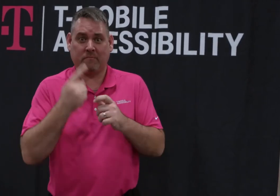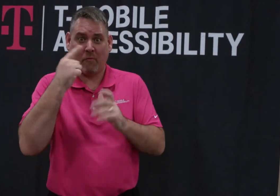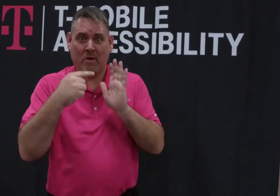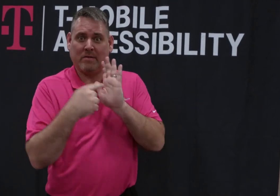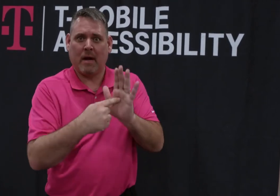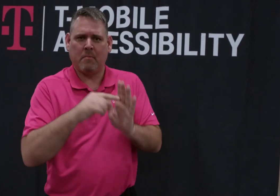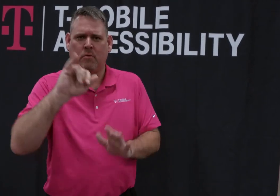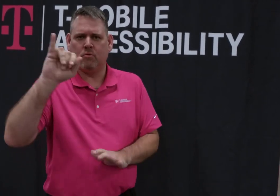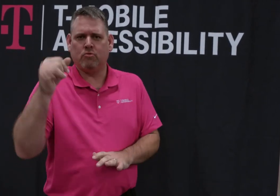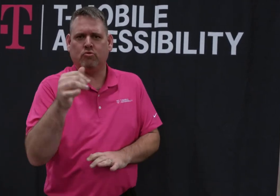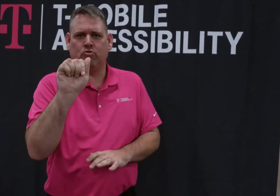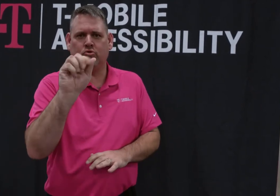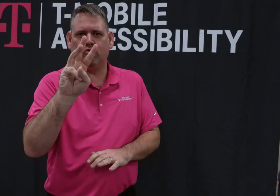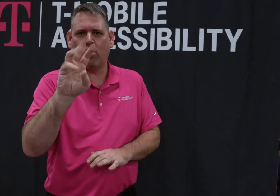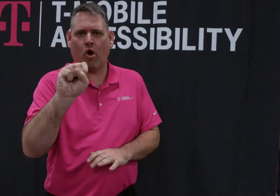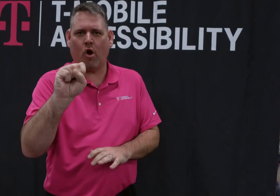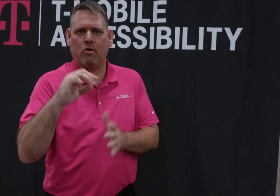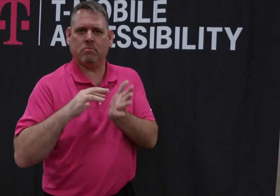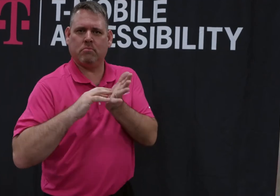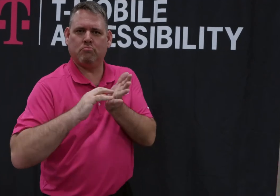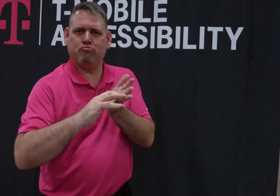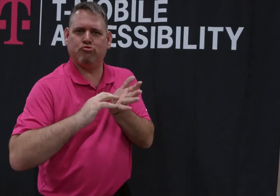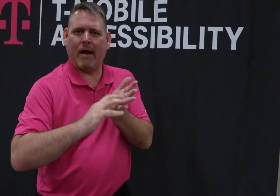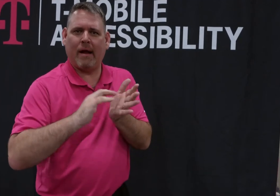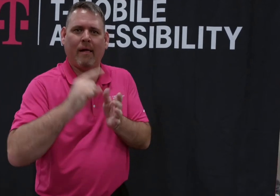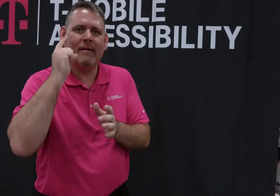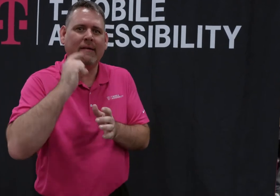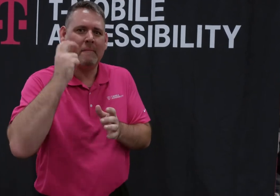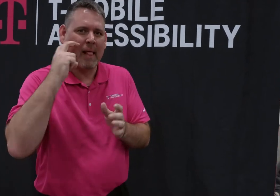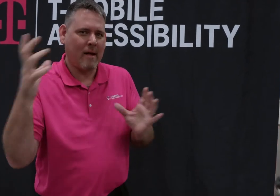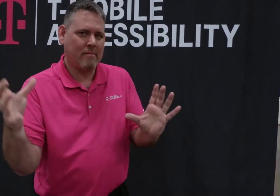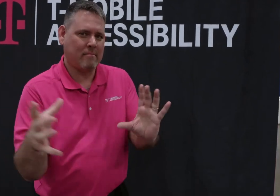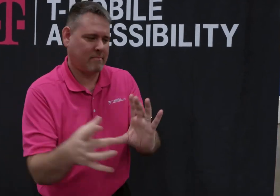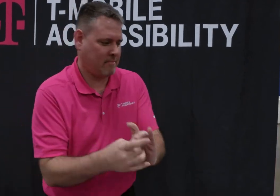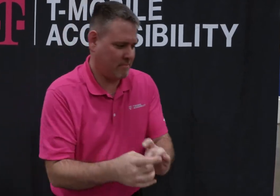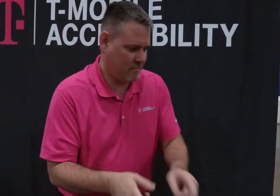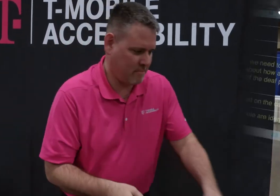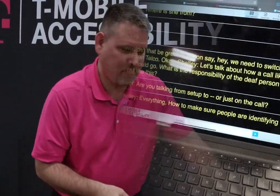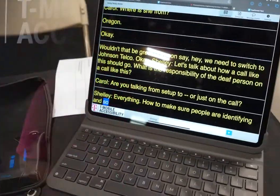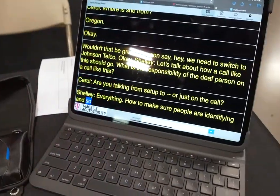For example, JAWS, which uses Braille to connect with the DeafBlind.